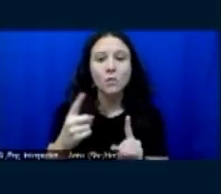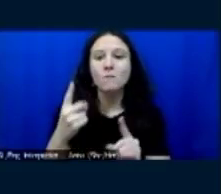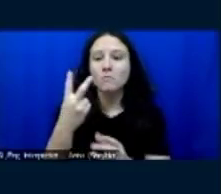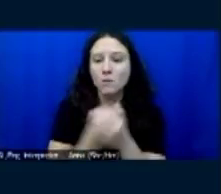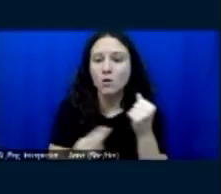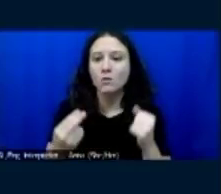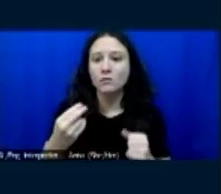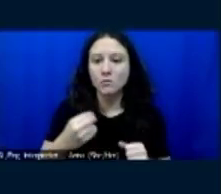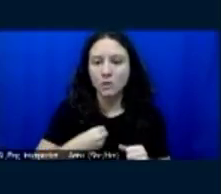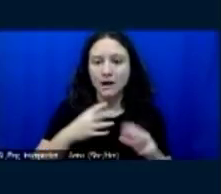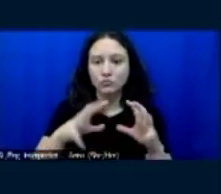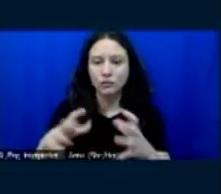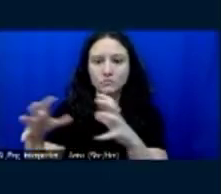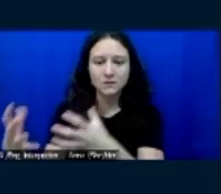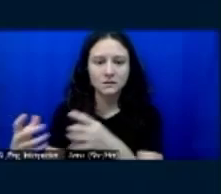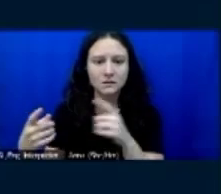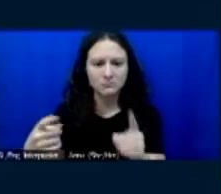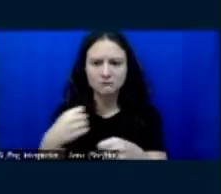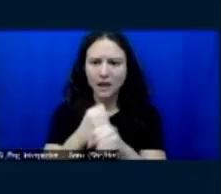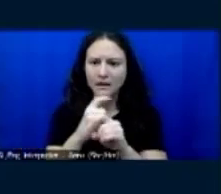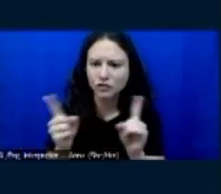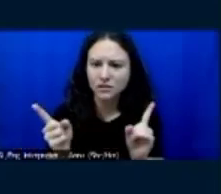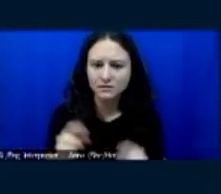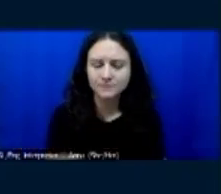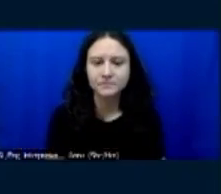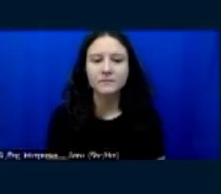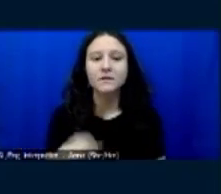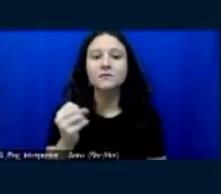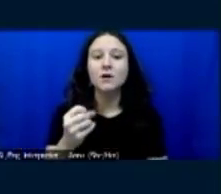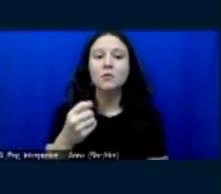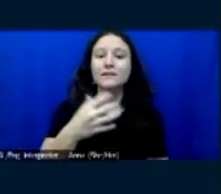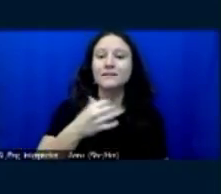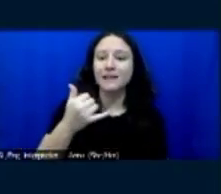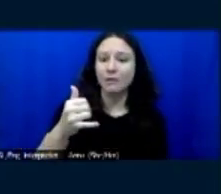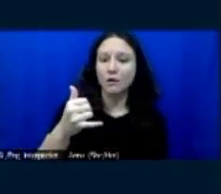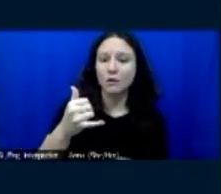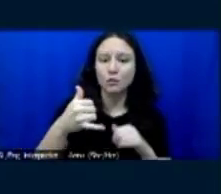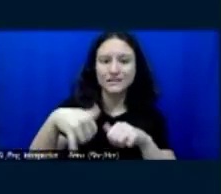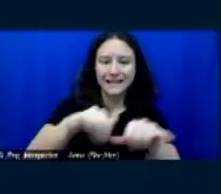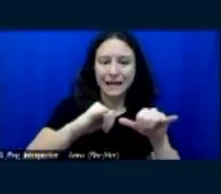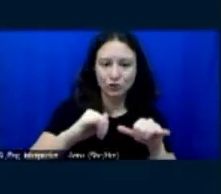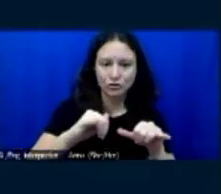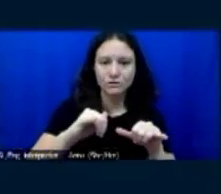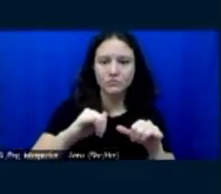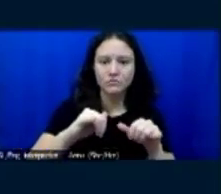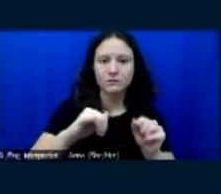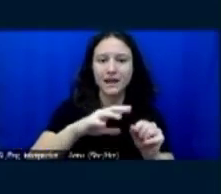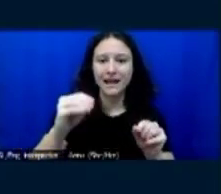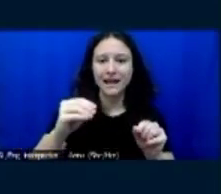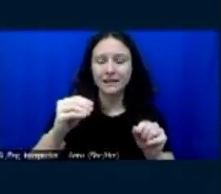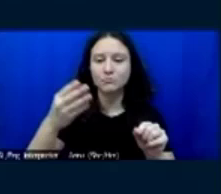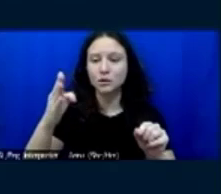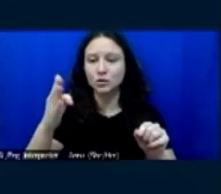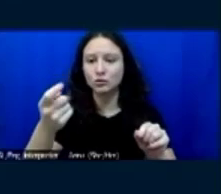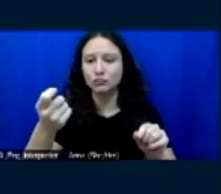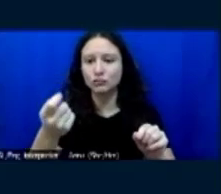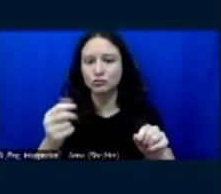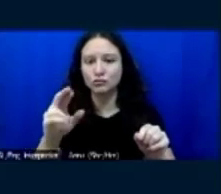So, here's the match sample for white applications. And you can see the redaction. The redacted scores get higher. That's worse.